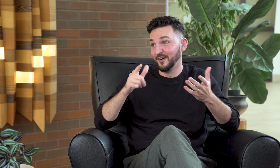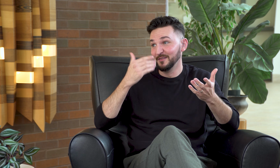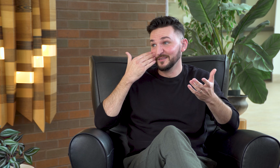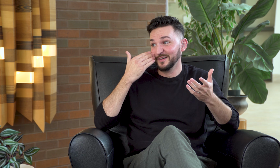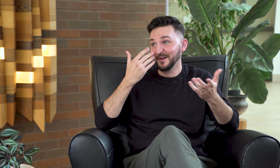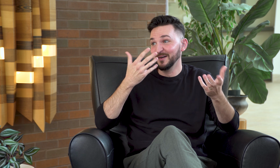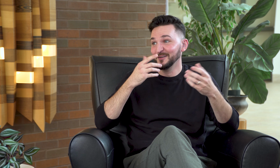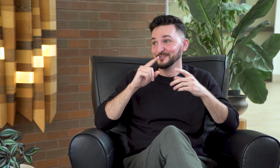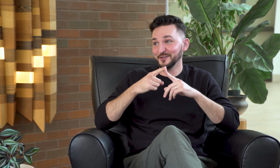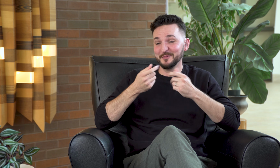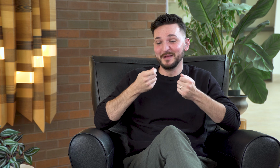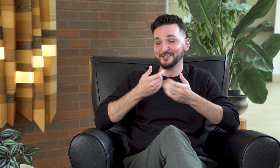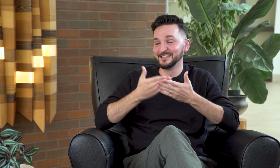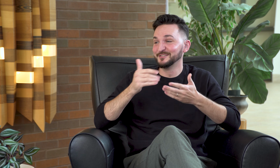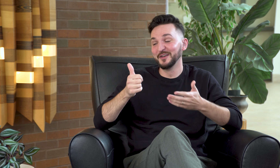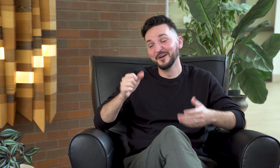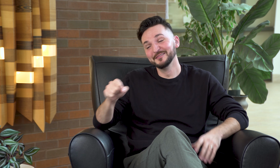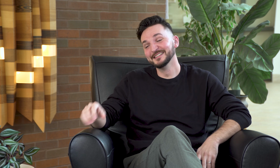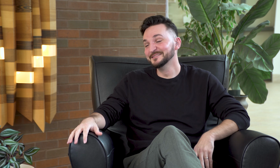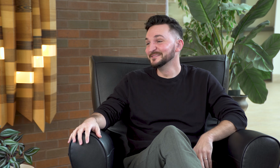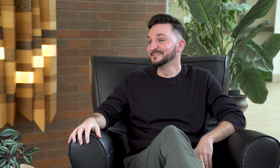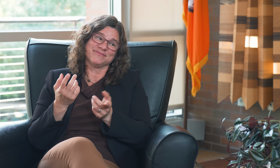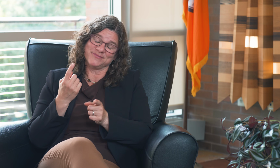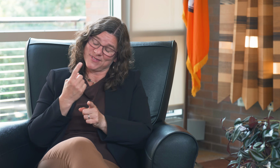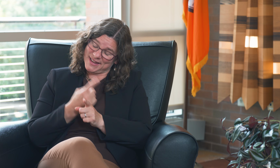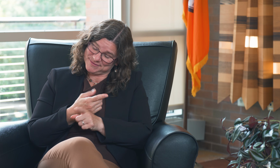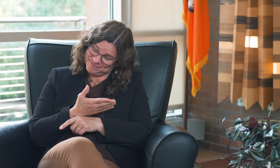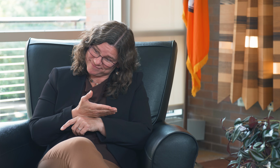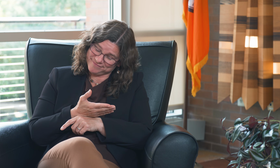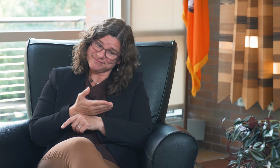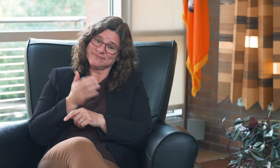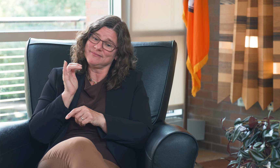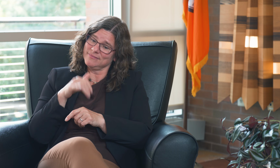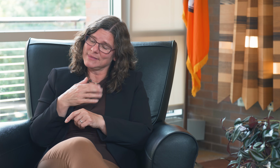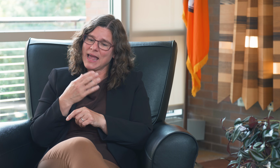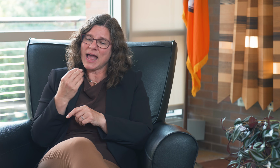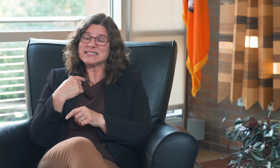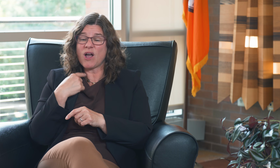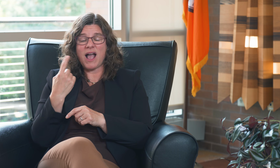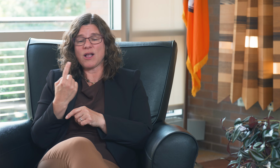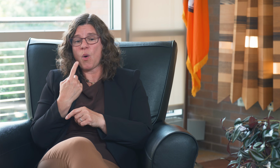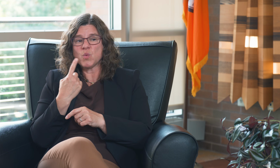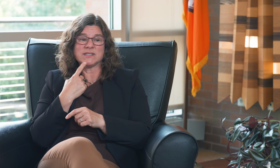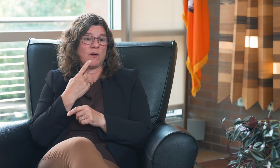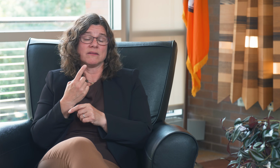You're independent now, after all. You have to manage things for yourself. RIght, exactly.